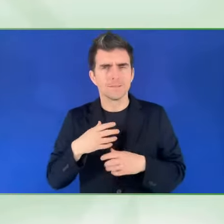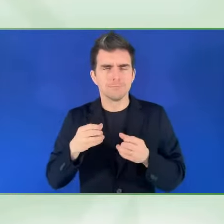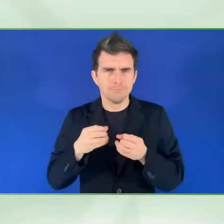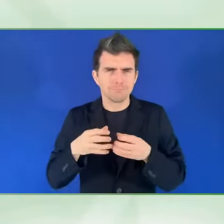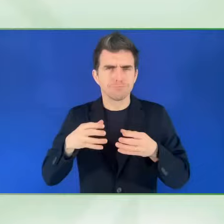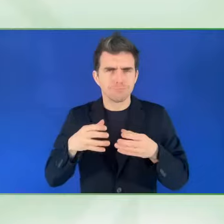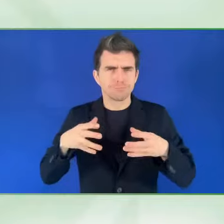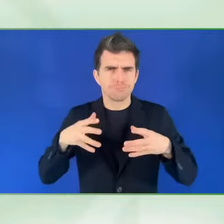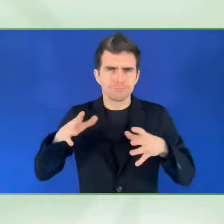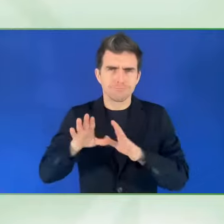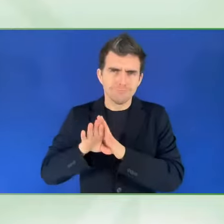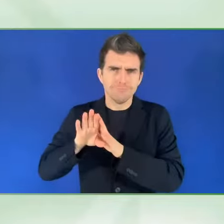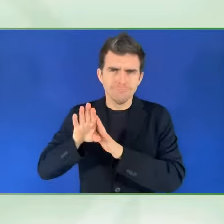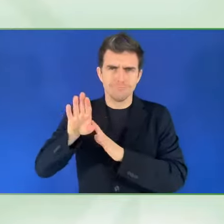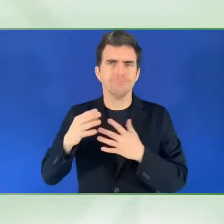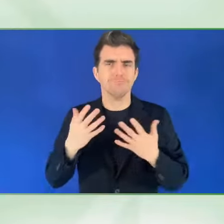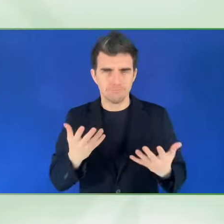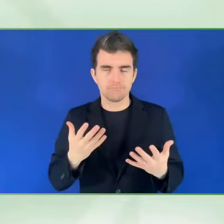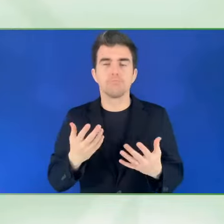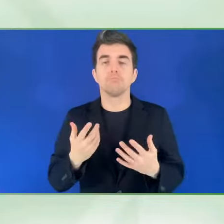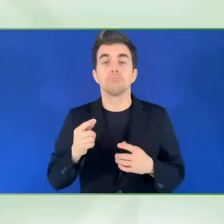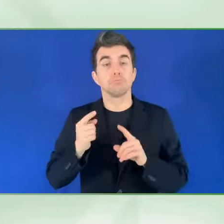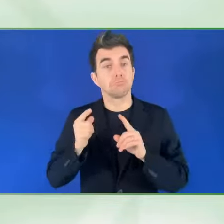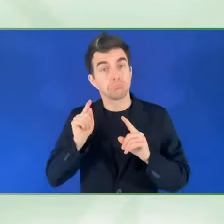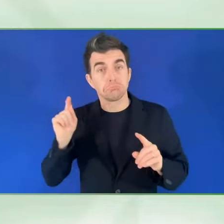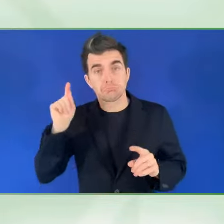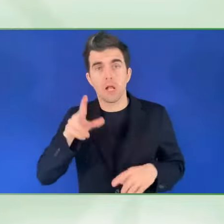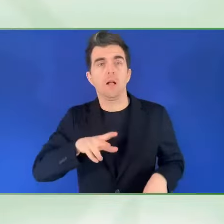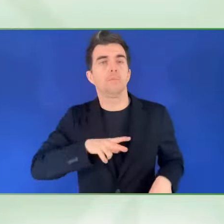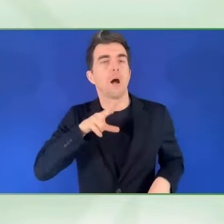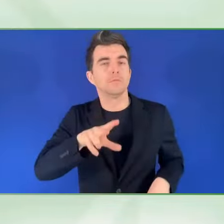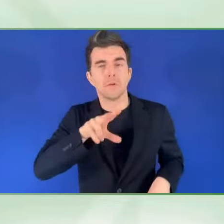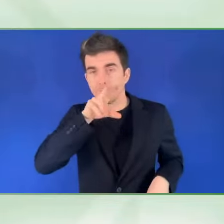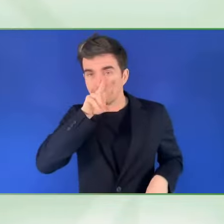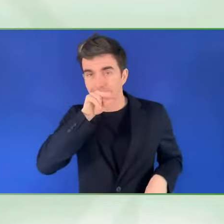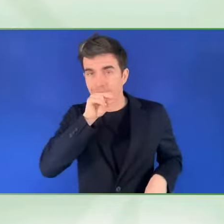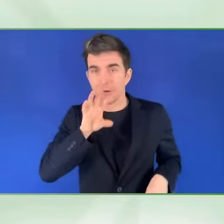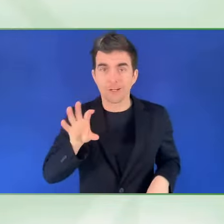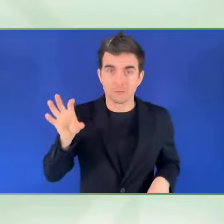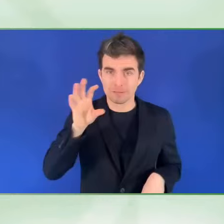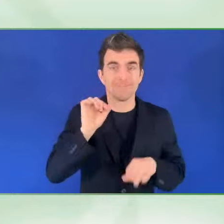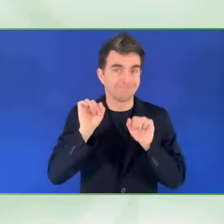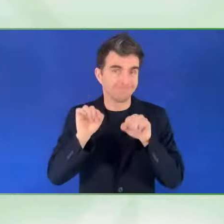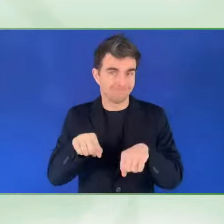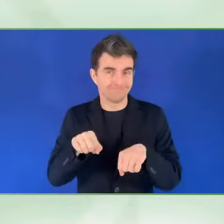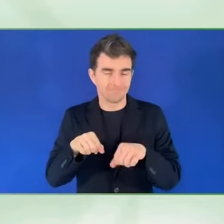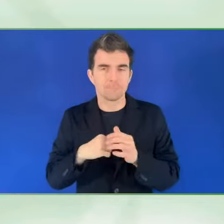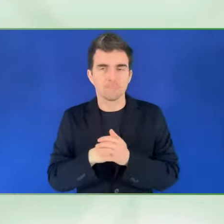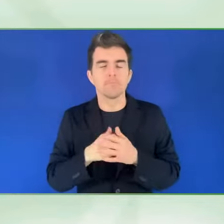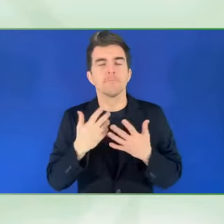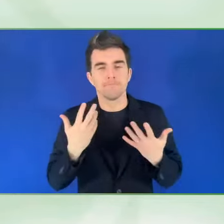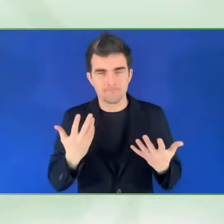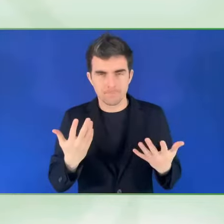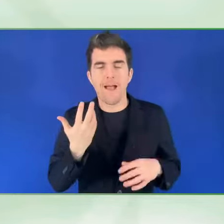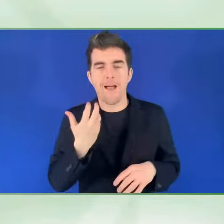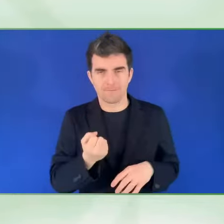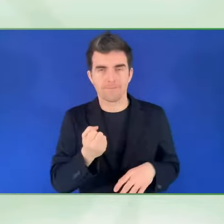And going further, we introduced last year in 2023 a completely online and accessible